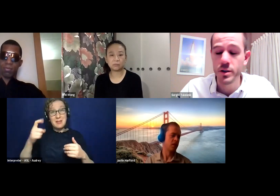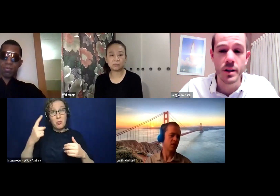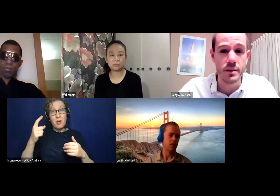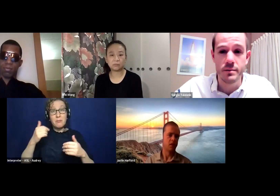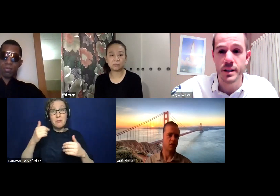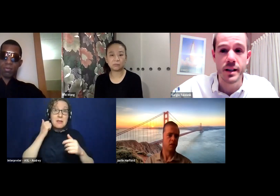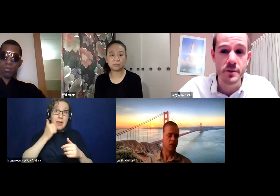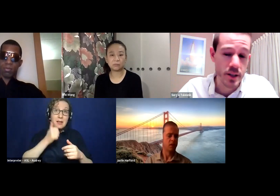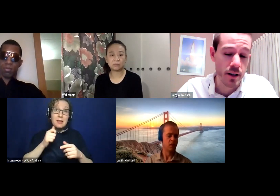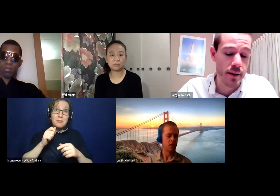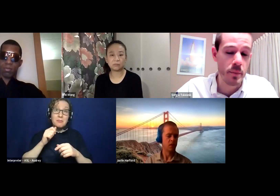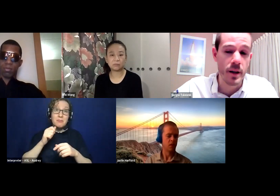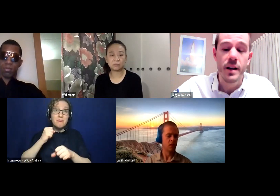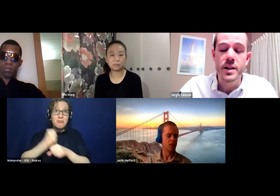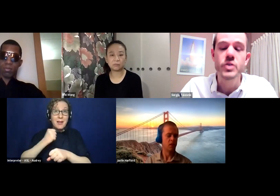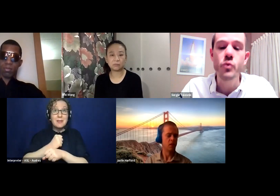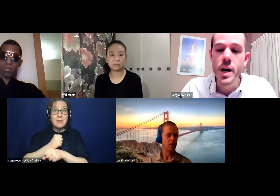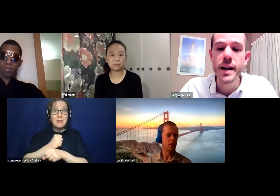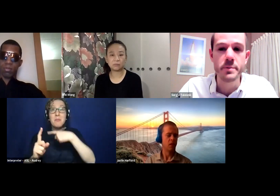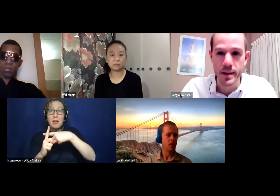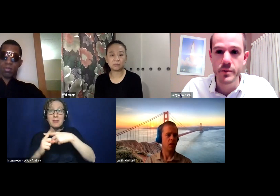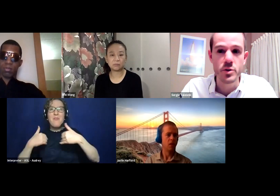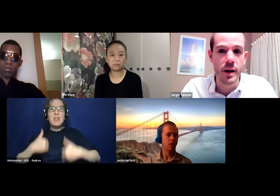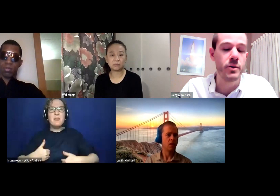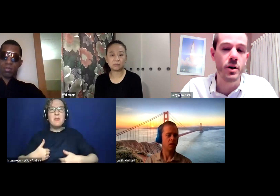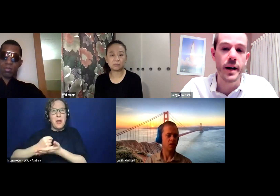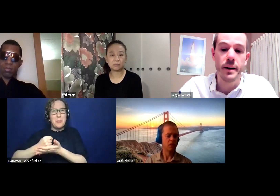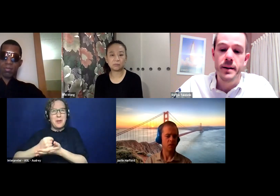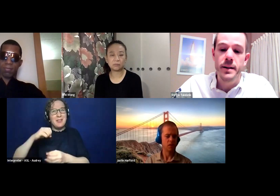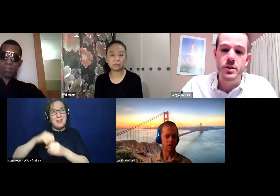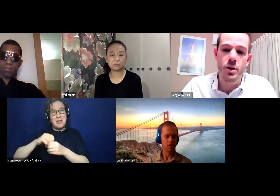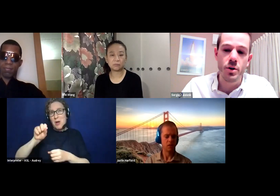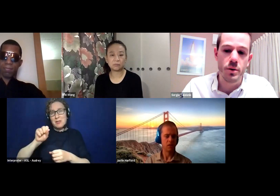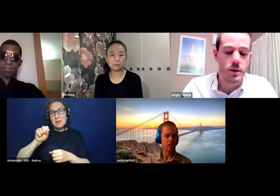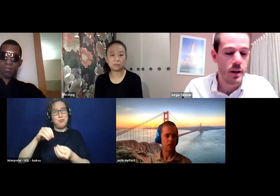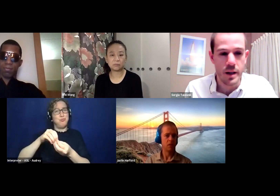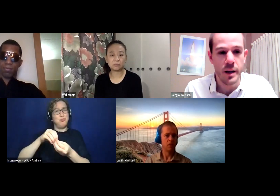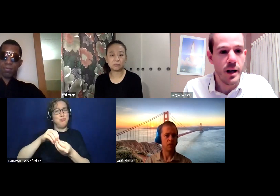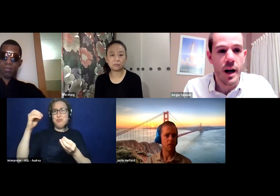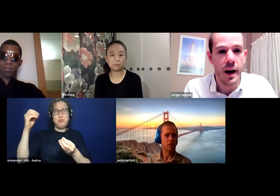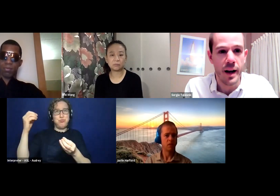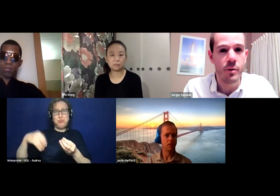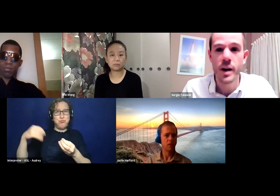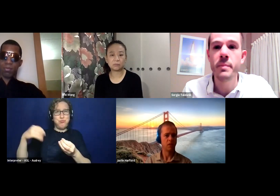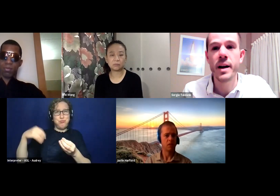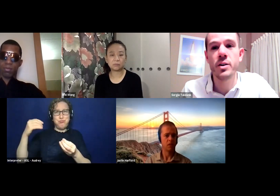a person that does physical therapy is really expensive to pay for all that so I really made a